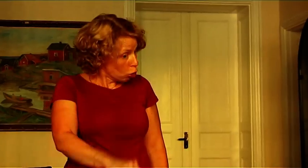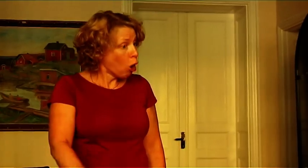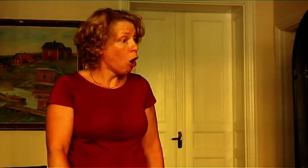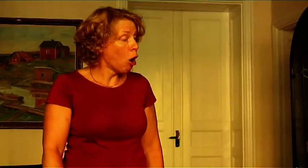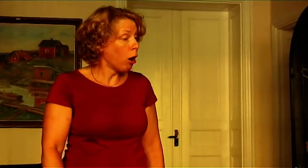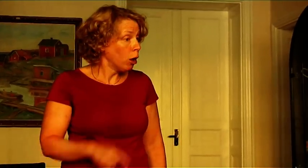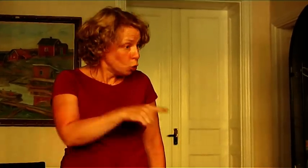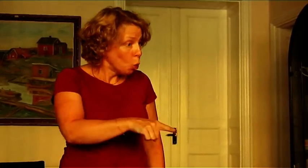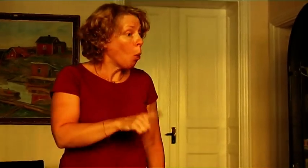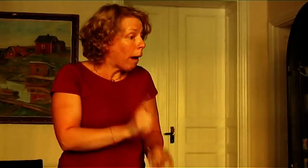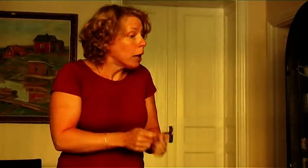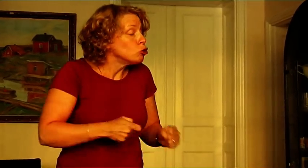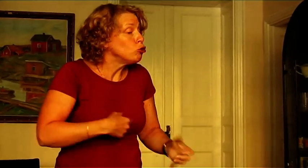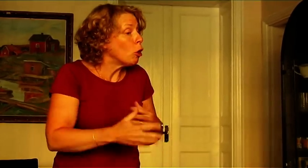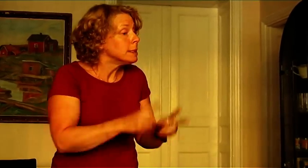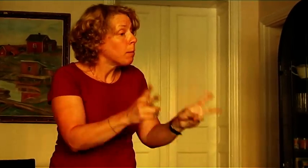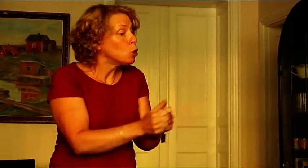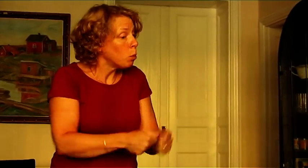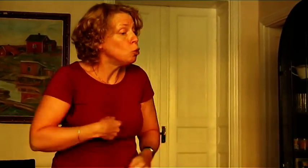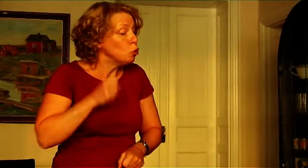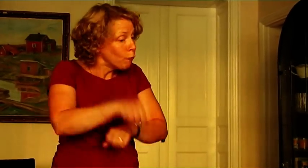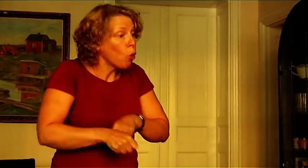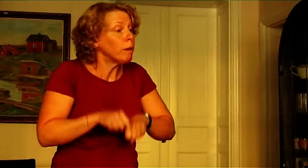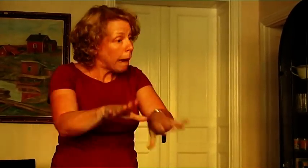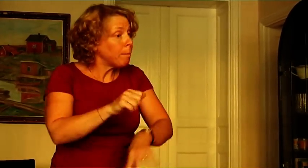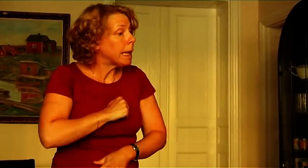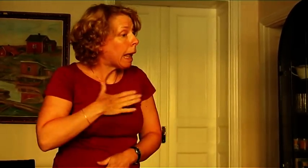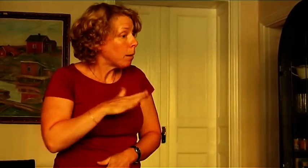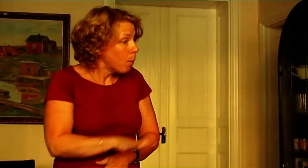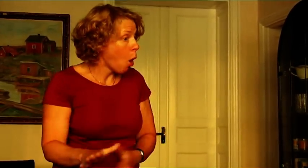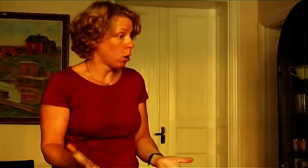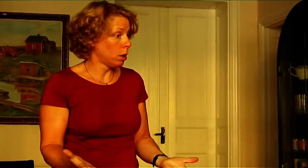Yes. You might do the same if you had to give away your own child.